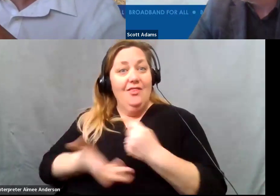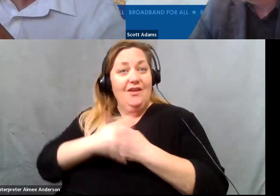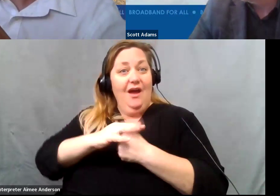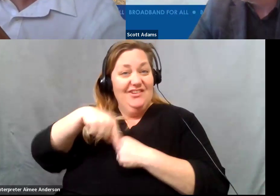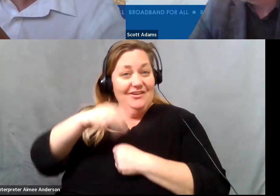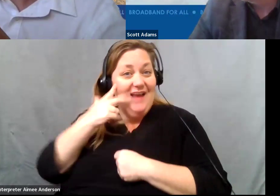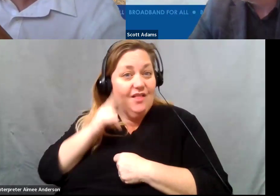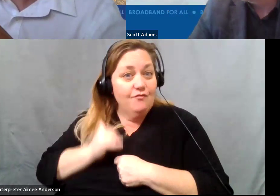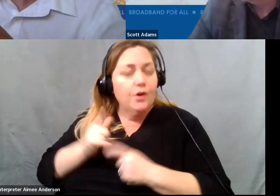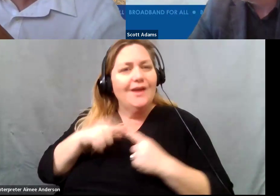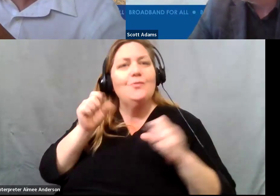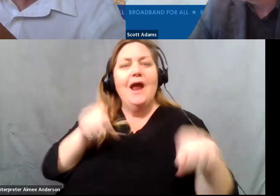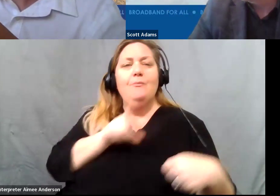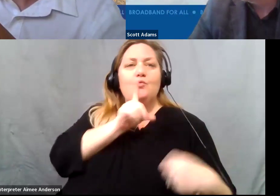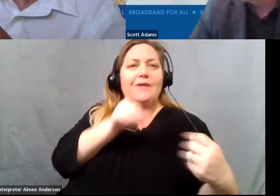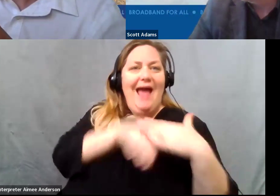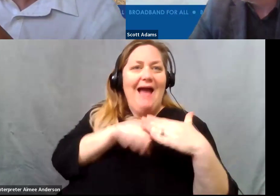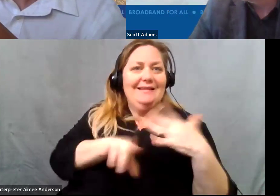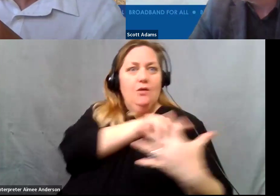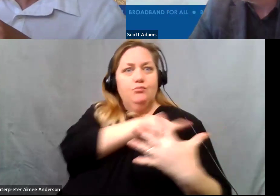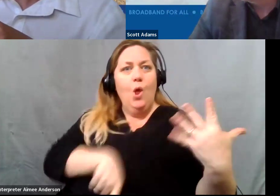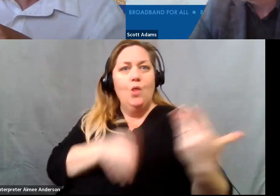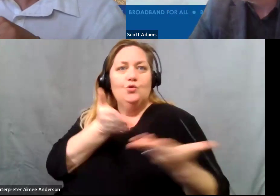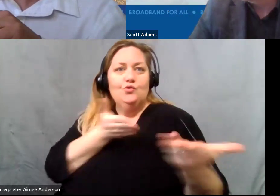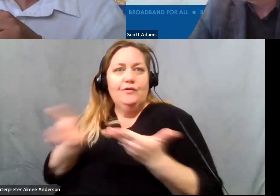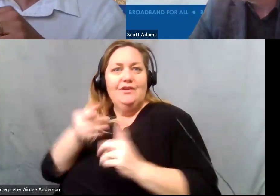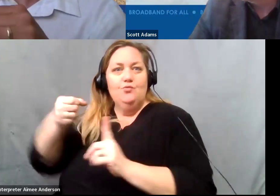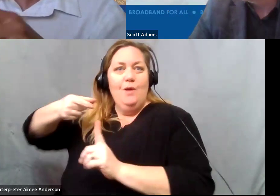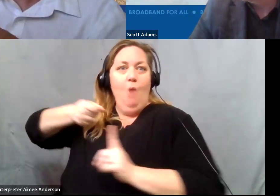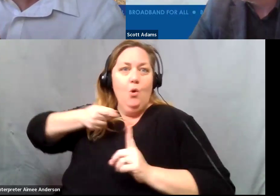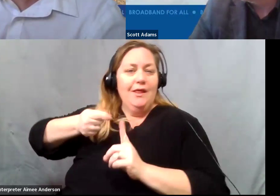was because they were able to really access a lot of their services remotely as well of information